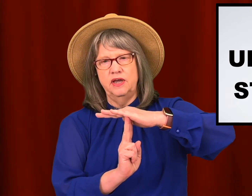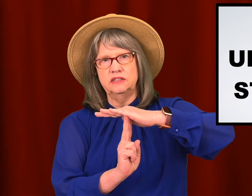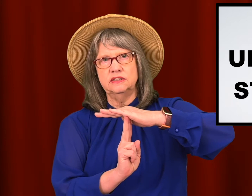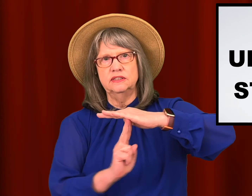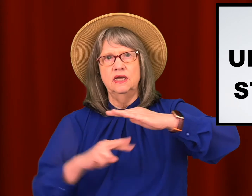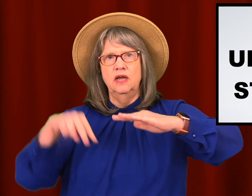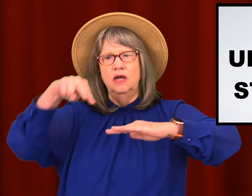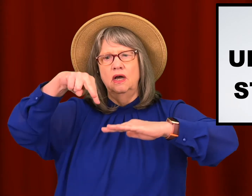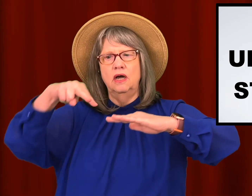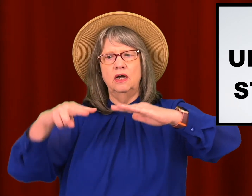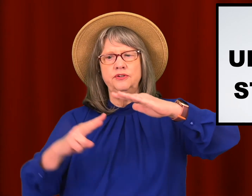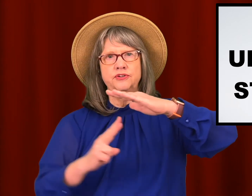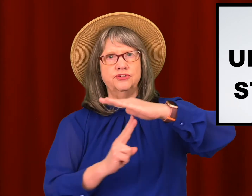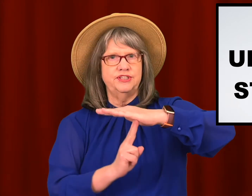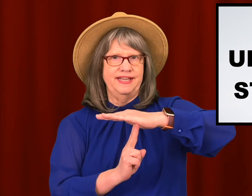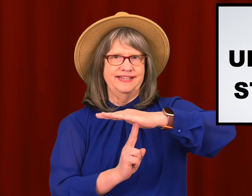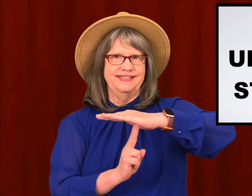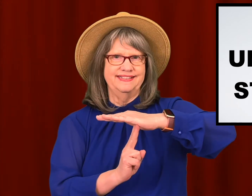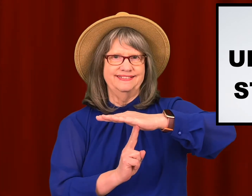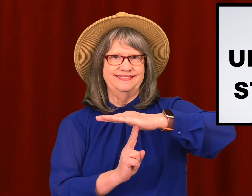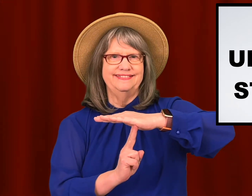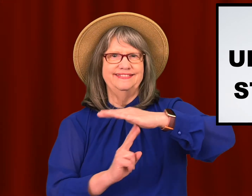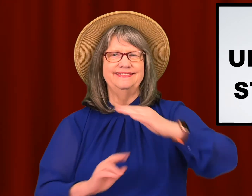thus, understand.